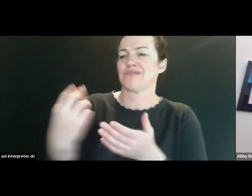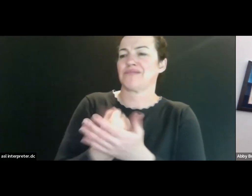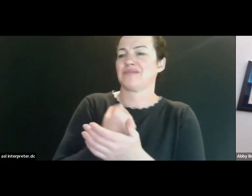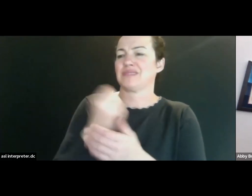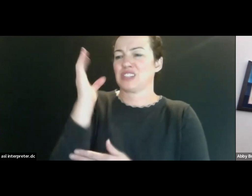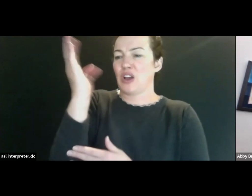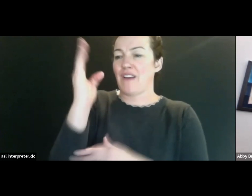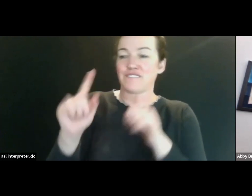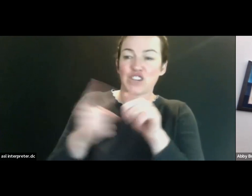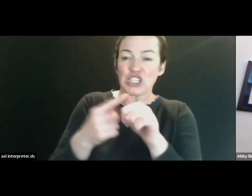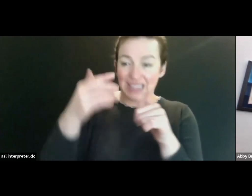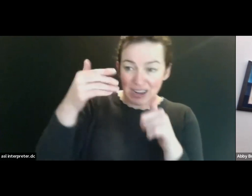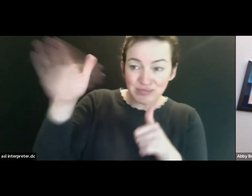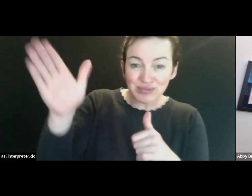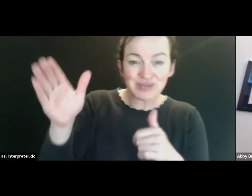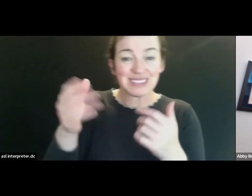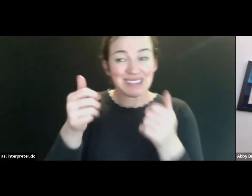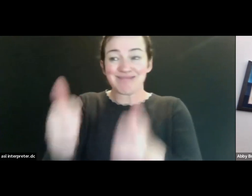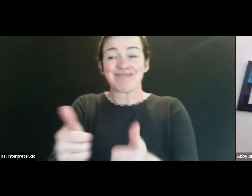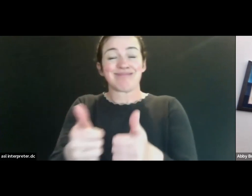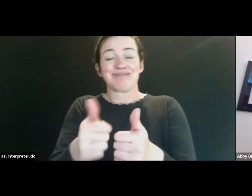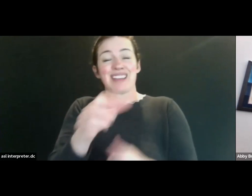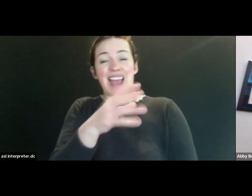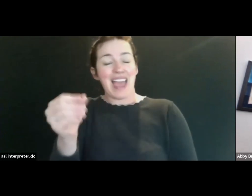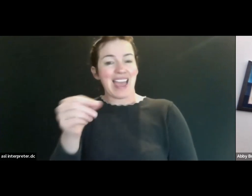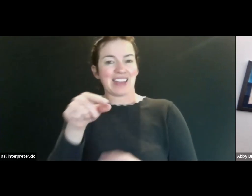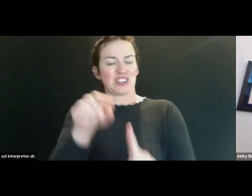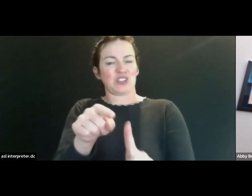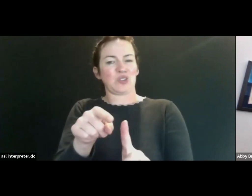in and out so you can do your announcements and just based on what you the last thing